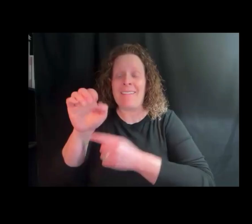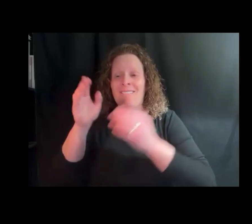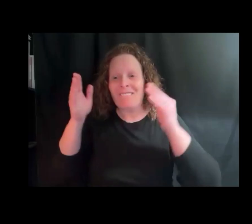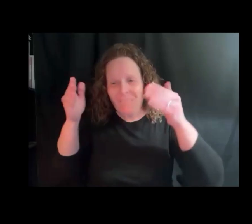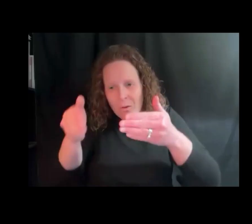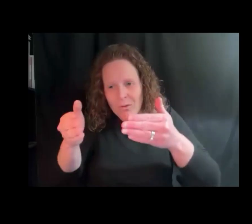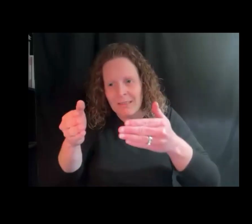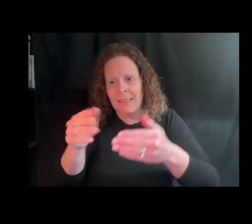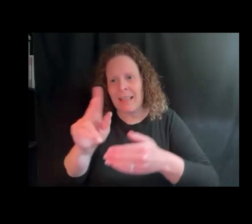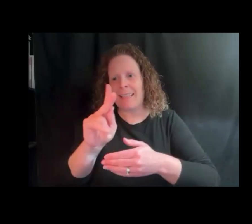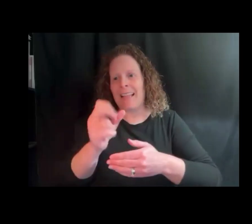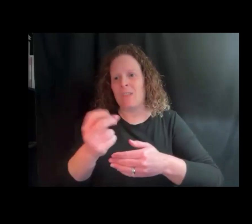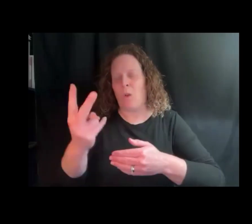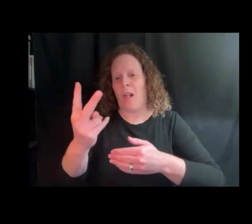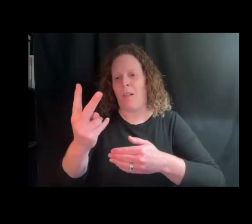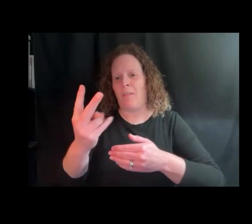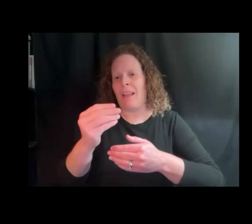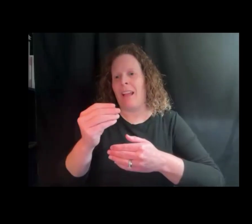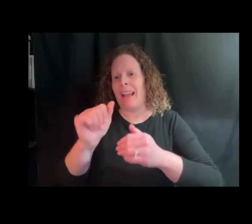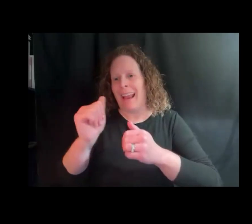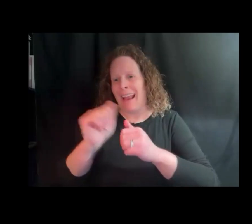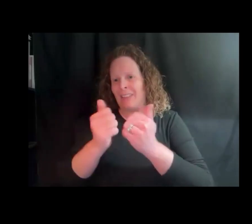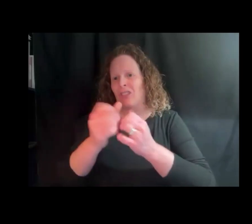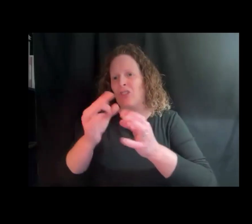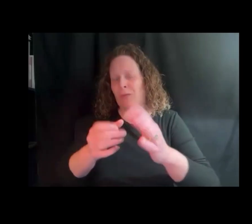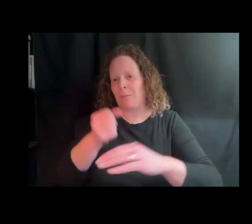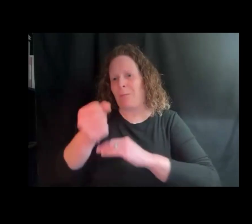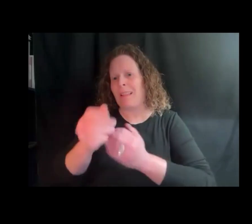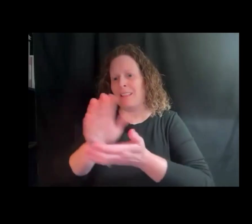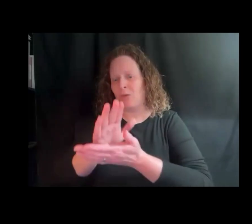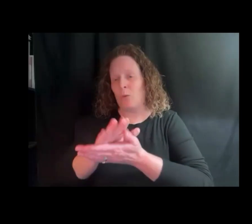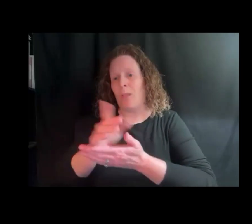But the NAIE is focusing on K through 12